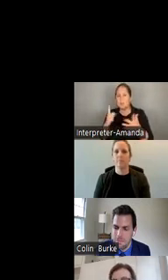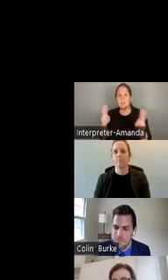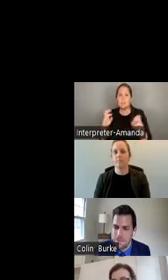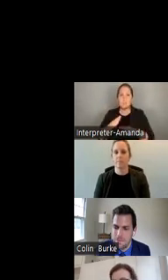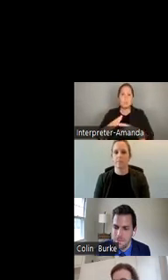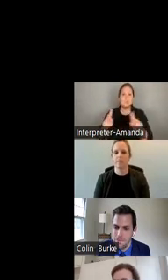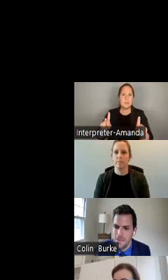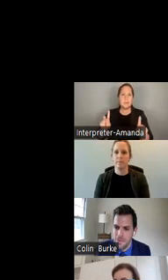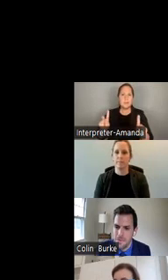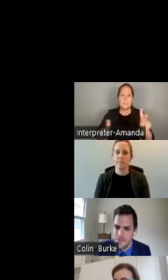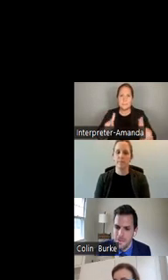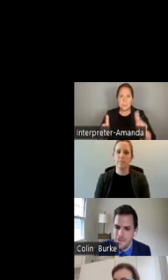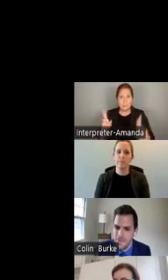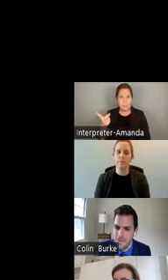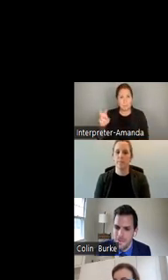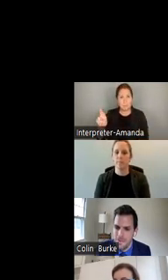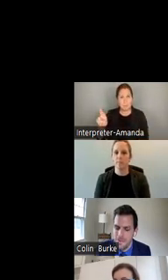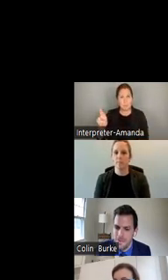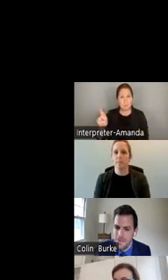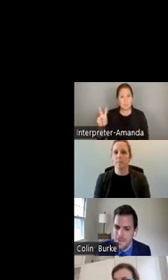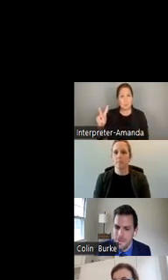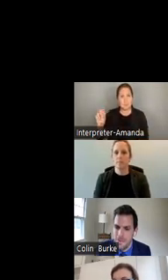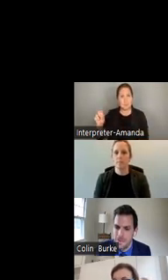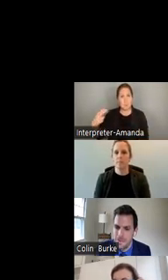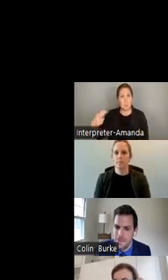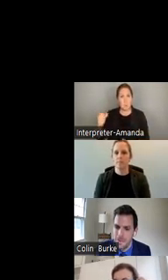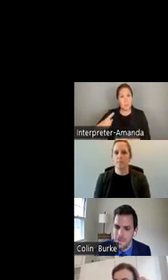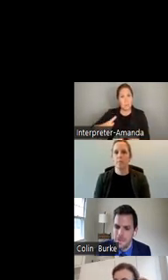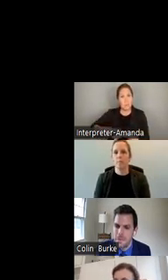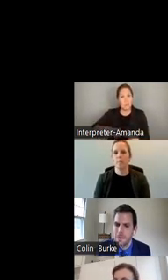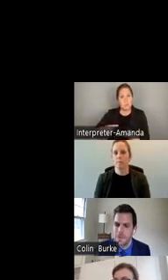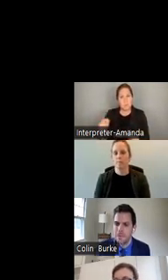can also talk about that in terms of looking at people on the street and whether whether